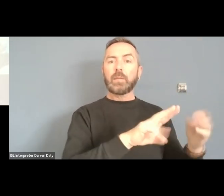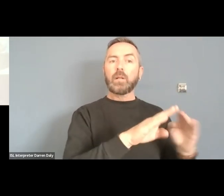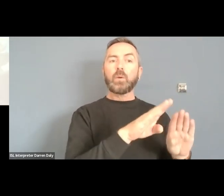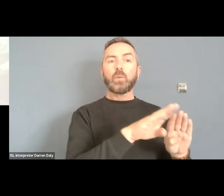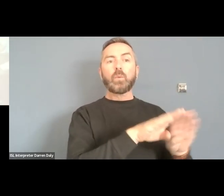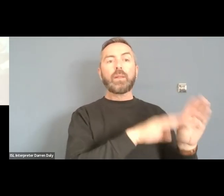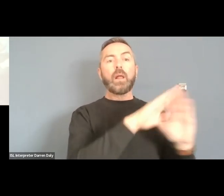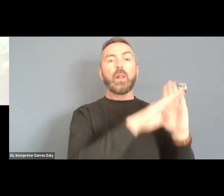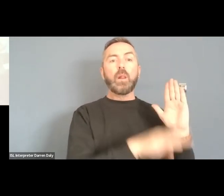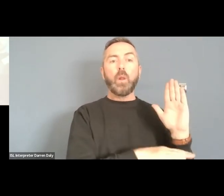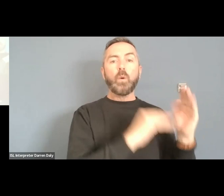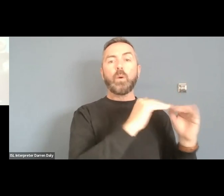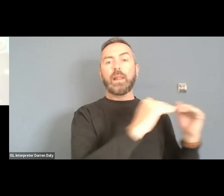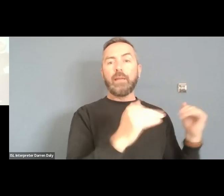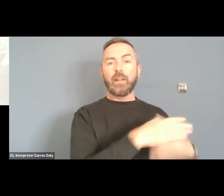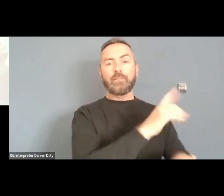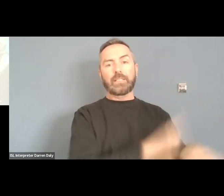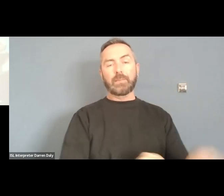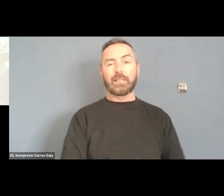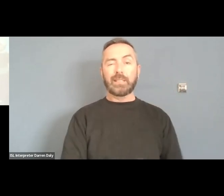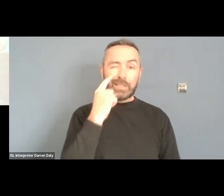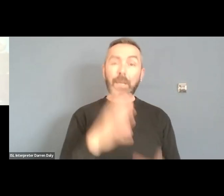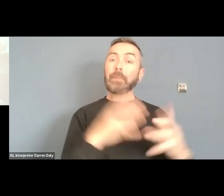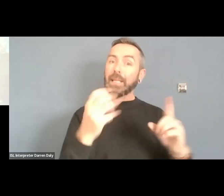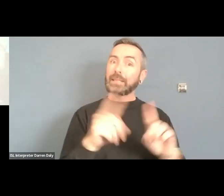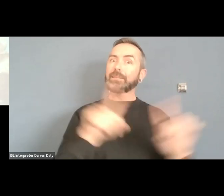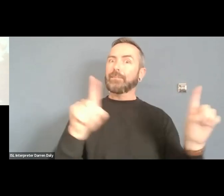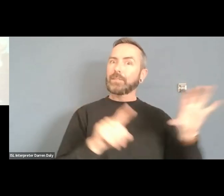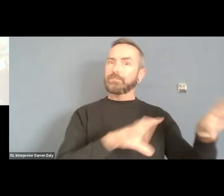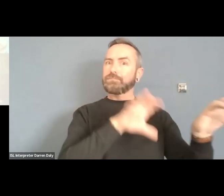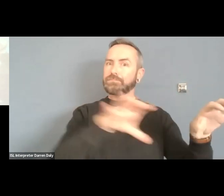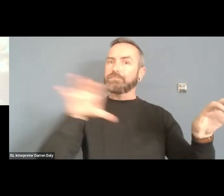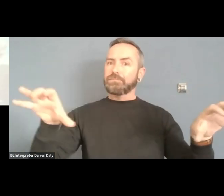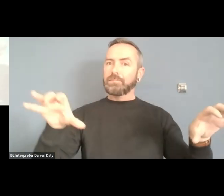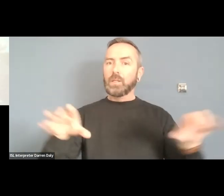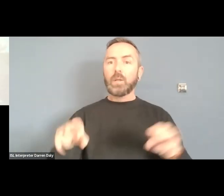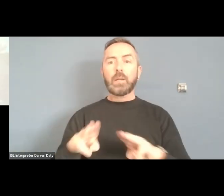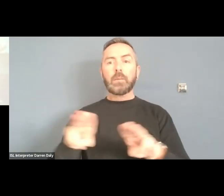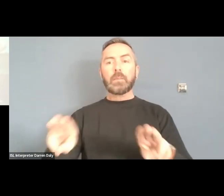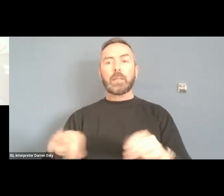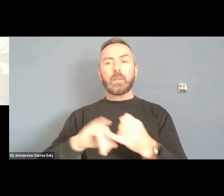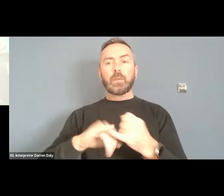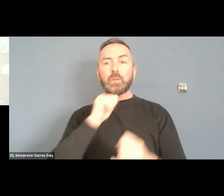So again there's a marked difference between the people who did not report a disability and the people who did report a disability.